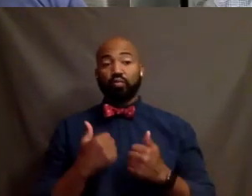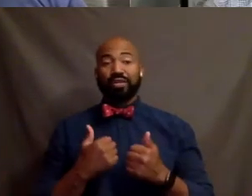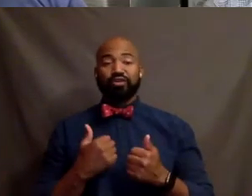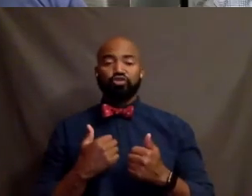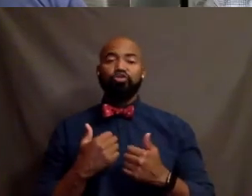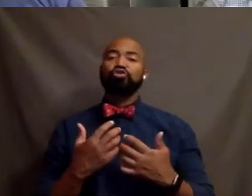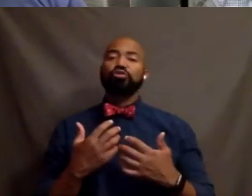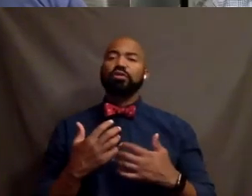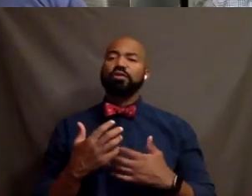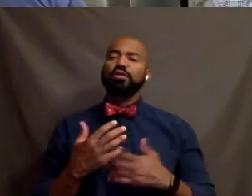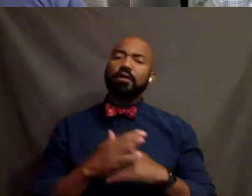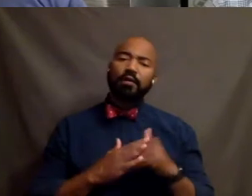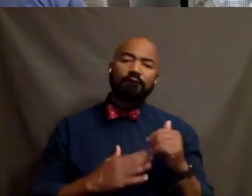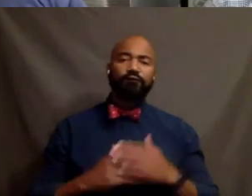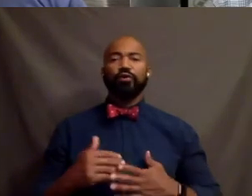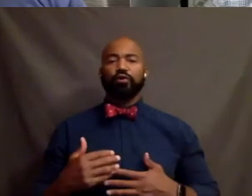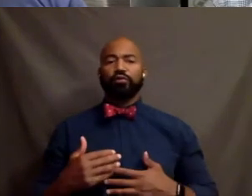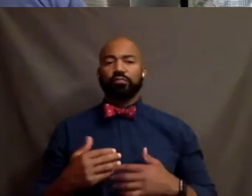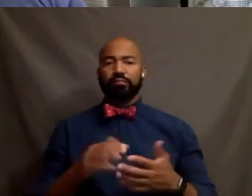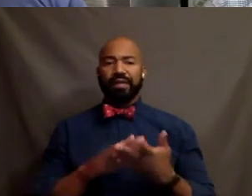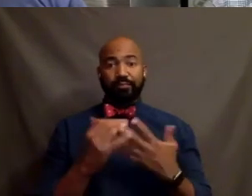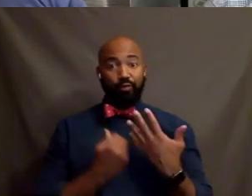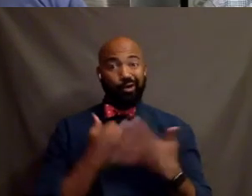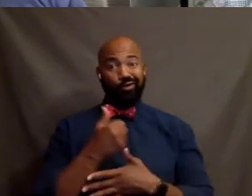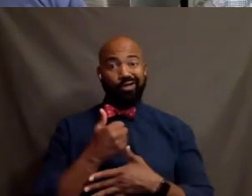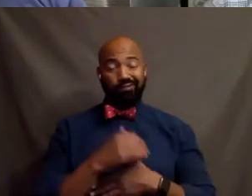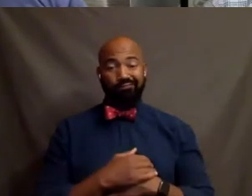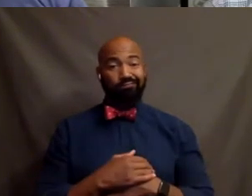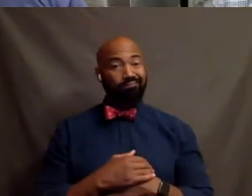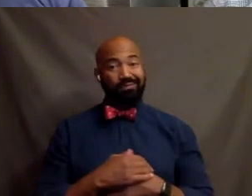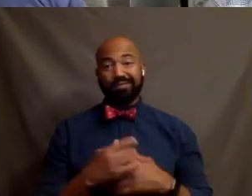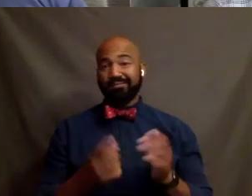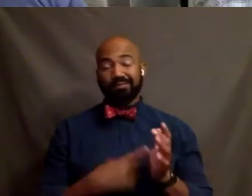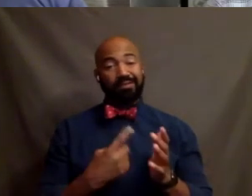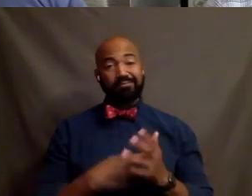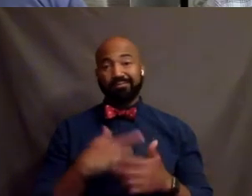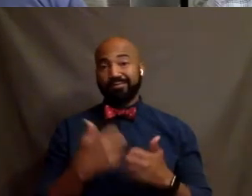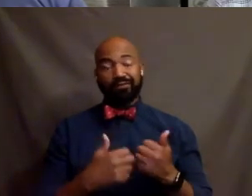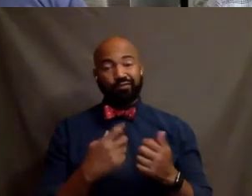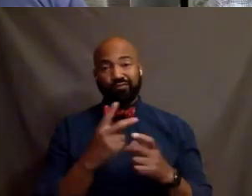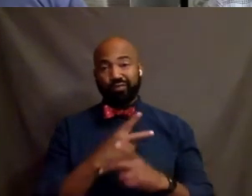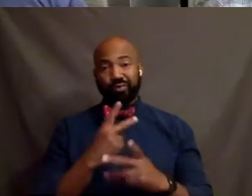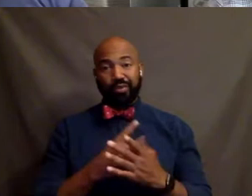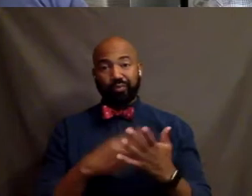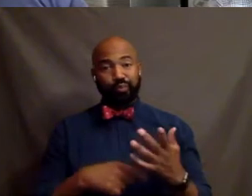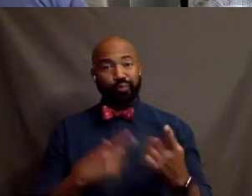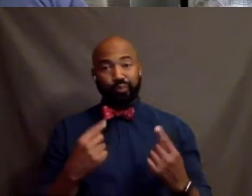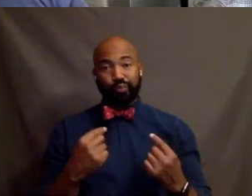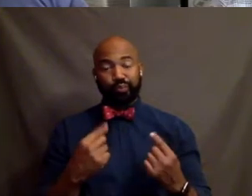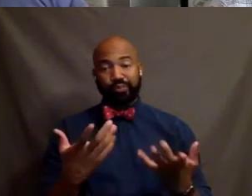So those are hard, hard things to pass through. Yes. And the next question is a little bit similar